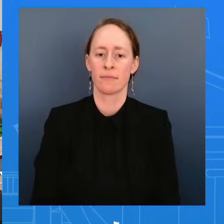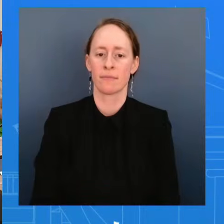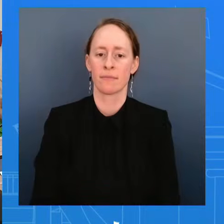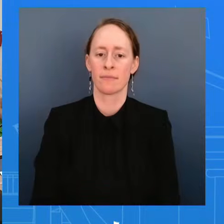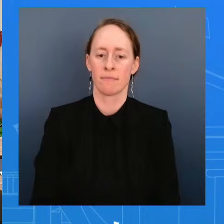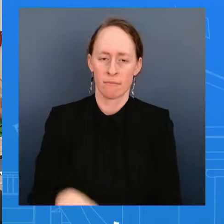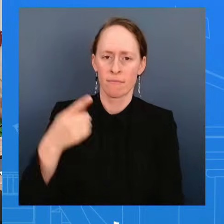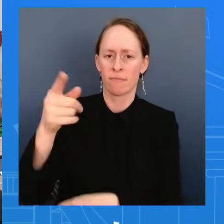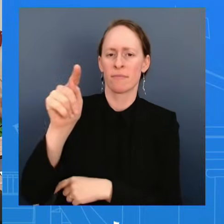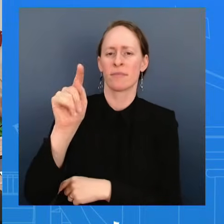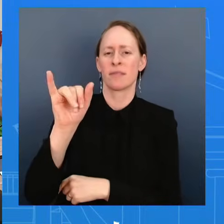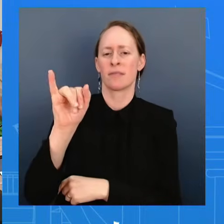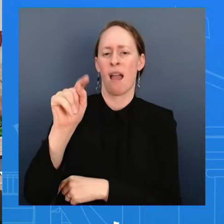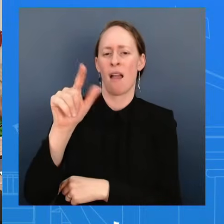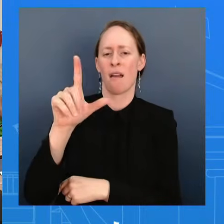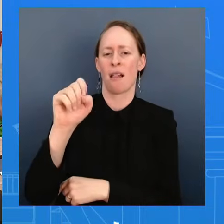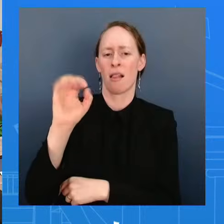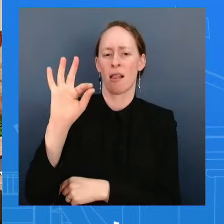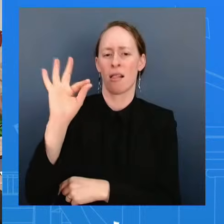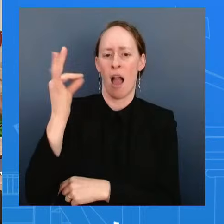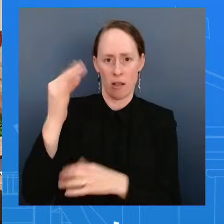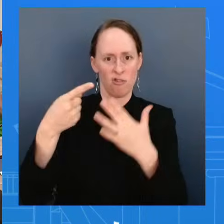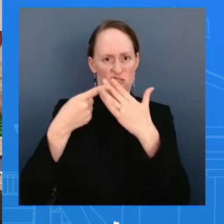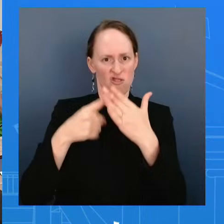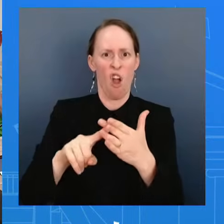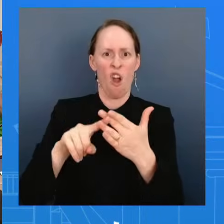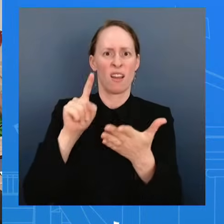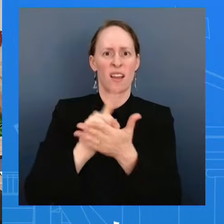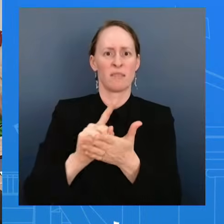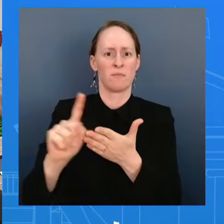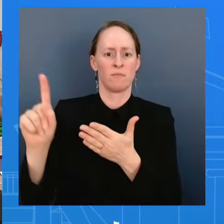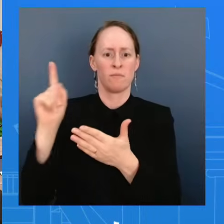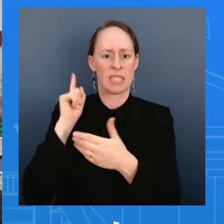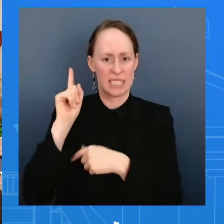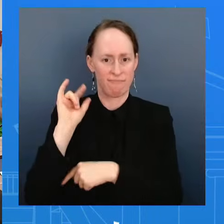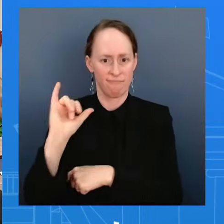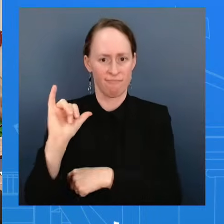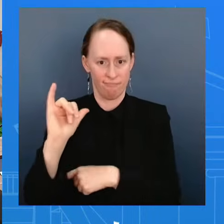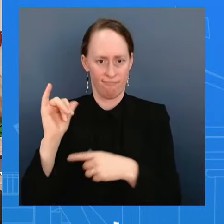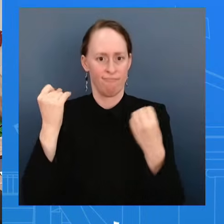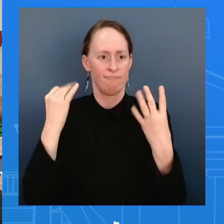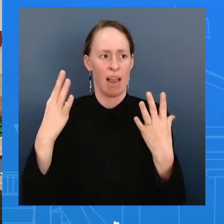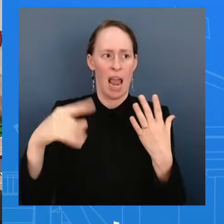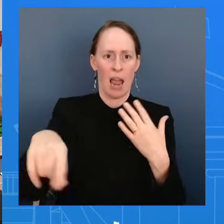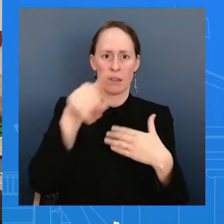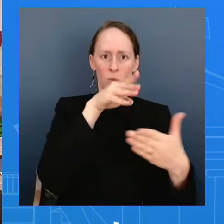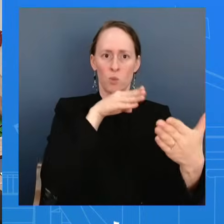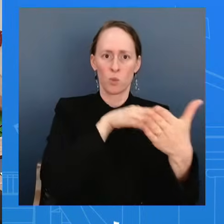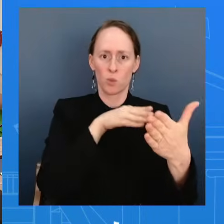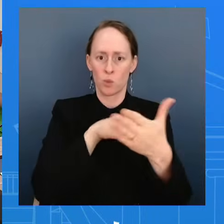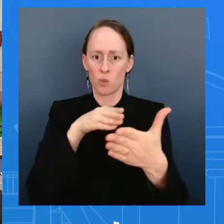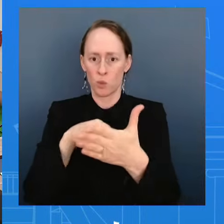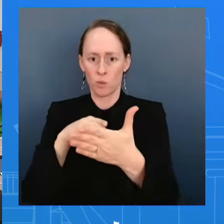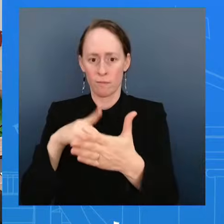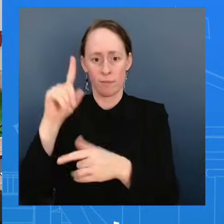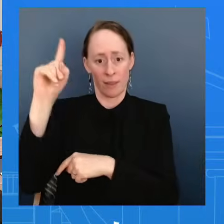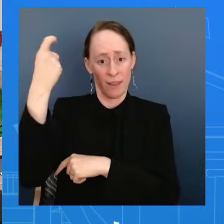And I can assure you, that is something both the president and the vice president are committed to. And you saw that because of the -- them sign --